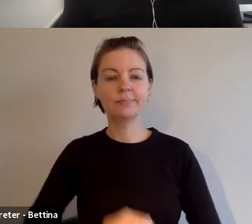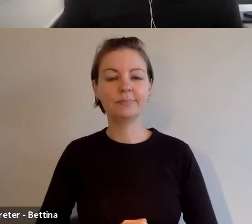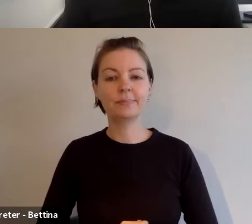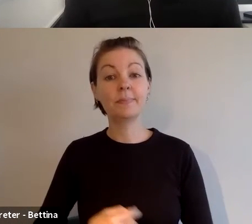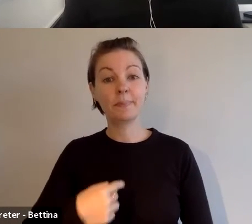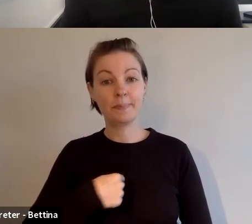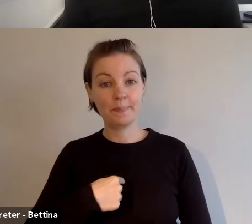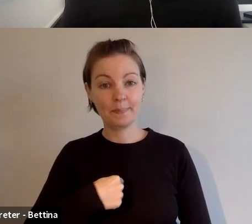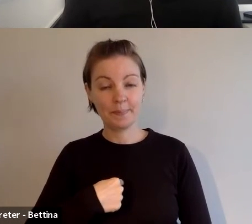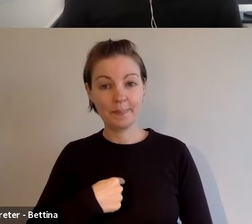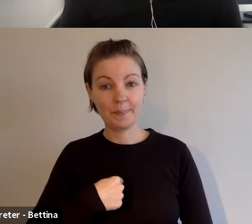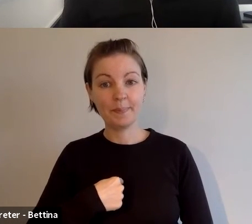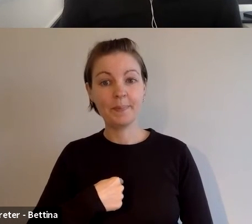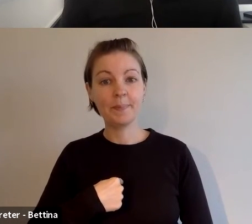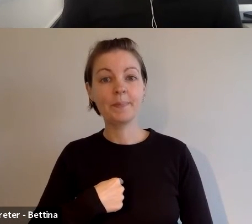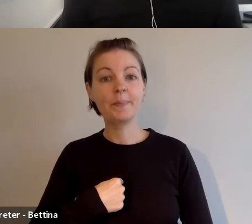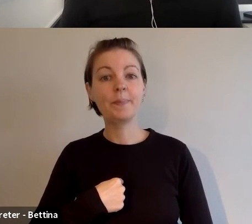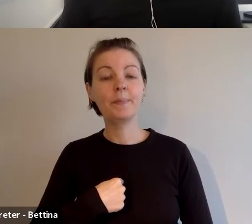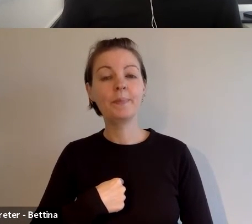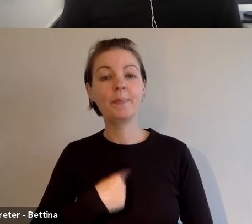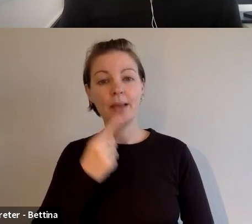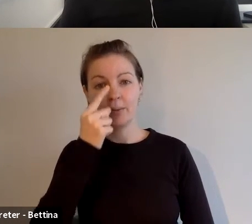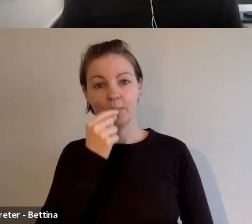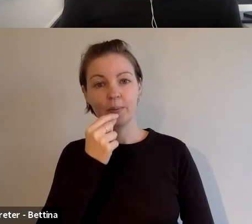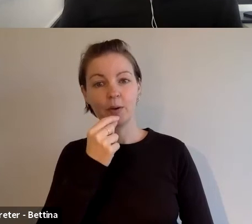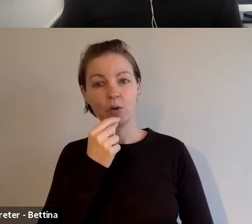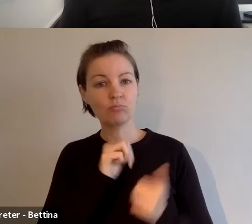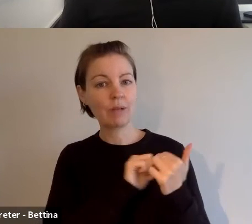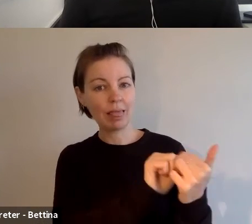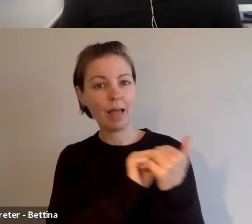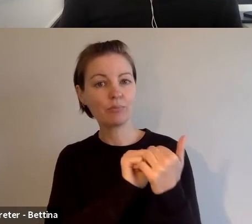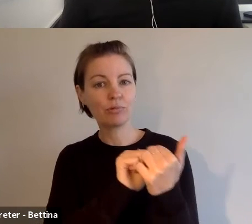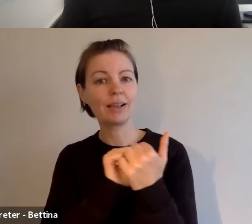get amongst my colleagues to collaborate together.